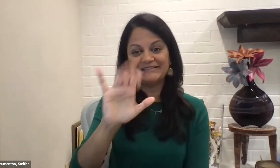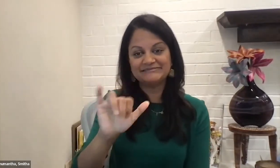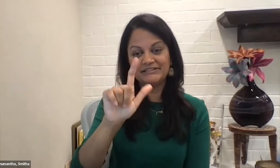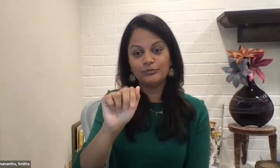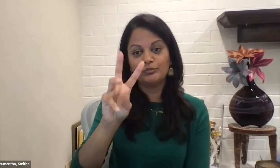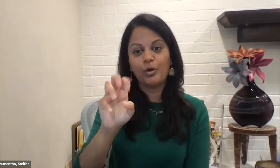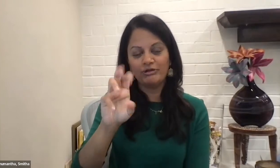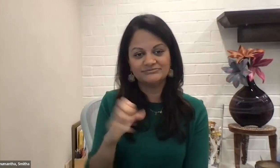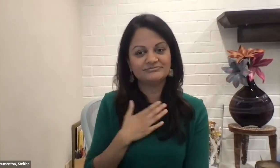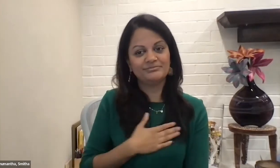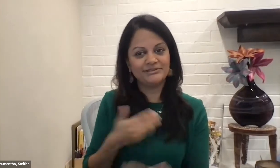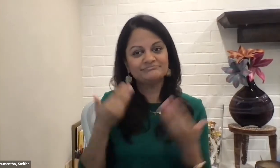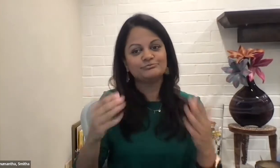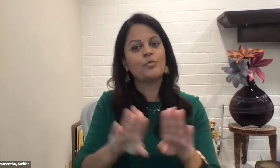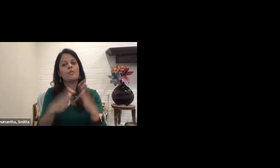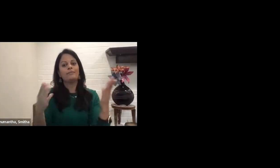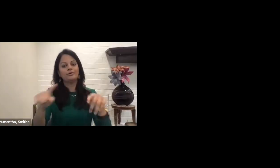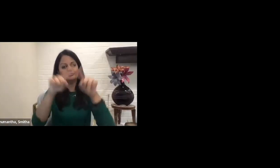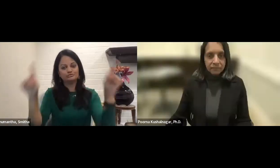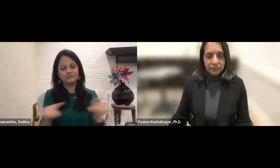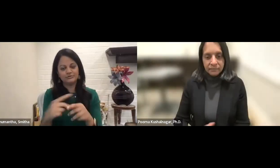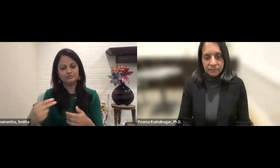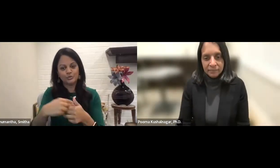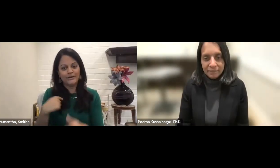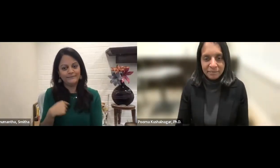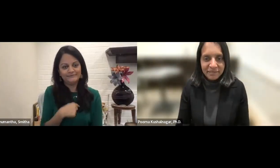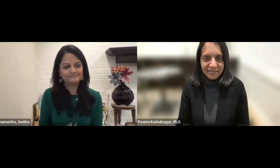as well as Stacy Lawrence to please come on screen.